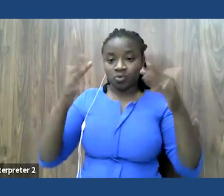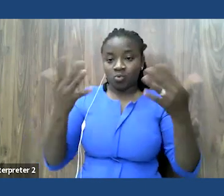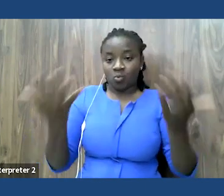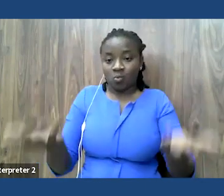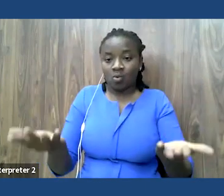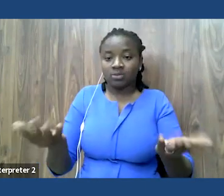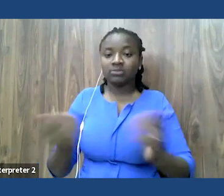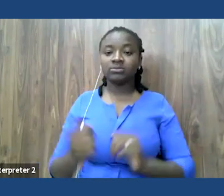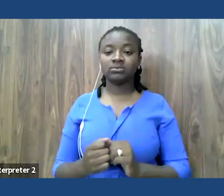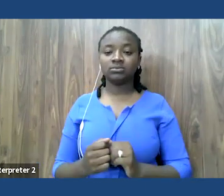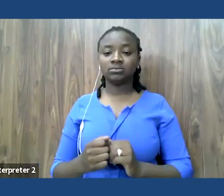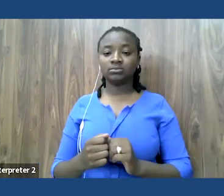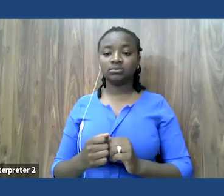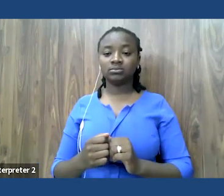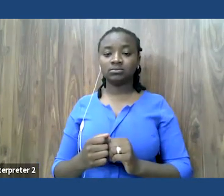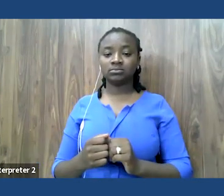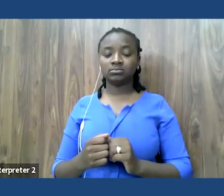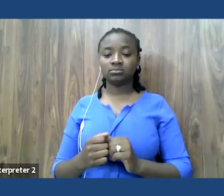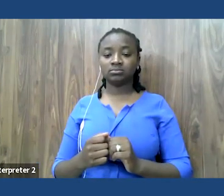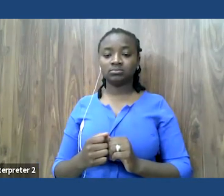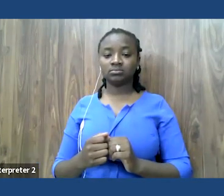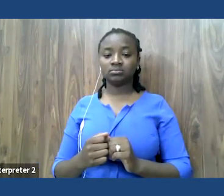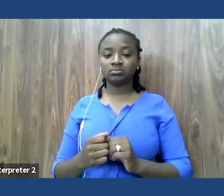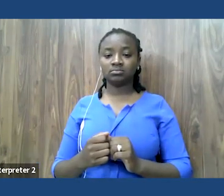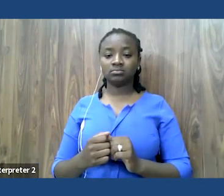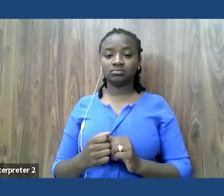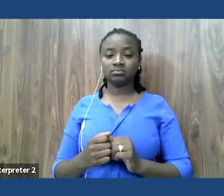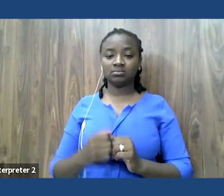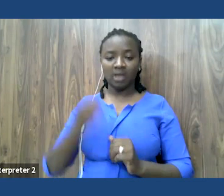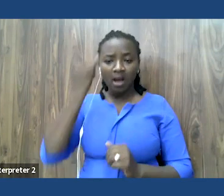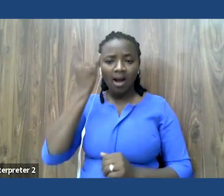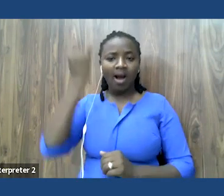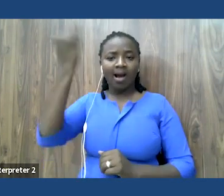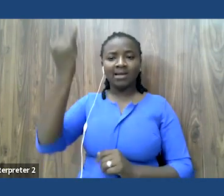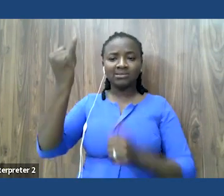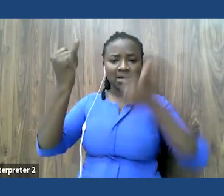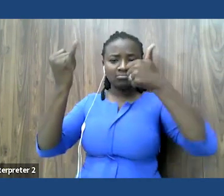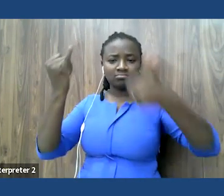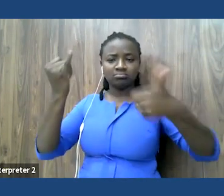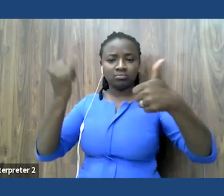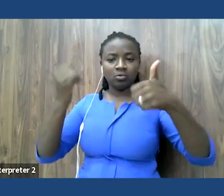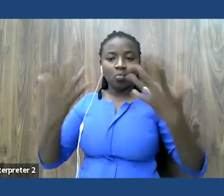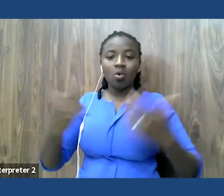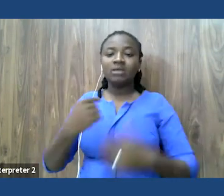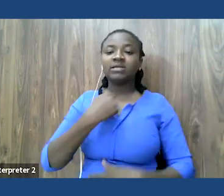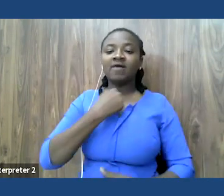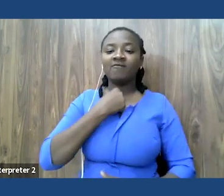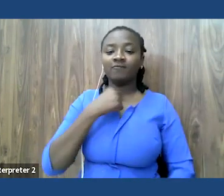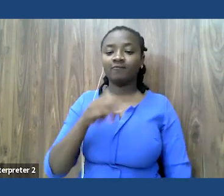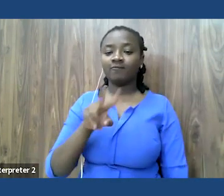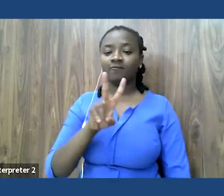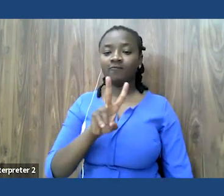called voice which is sponsored by the UK government which will provide a digital platform